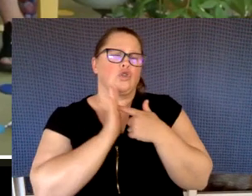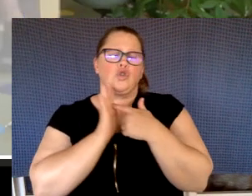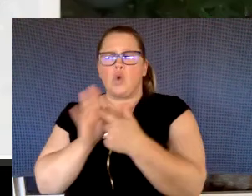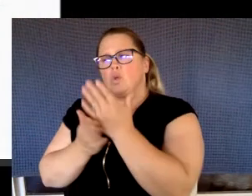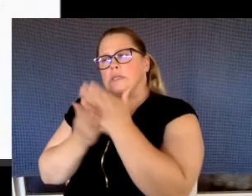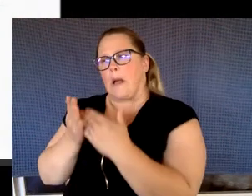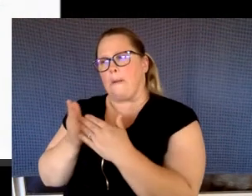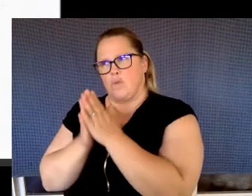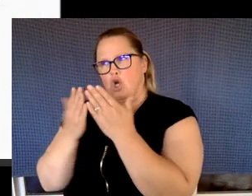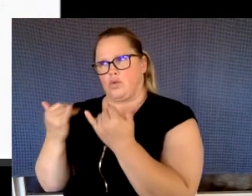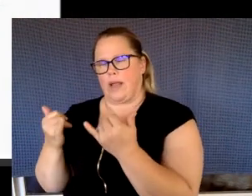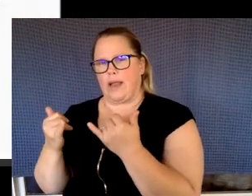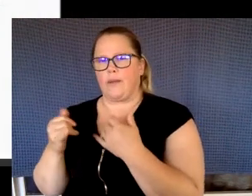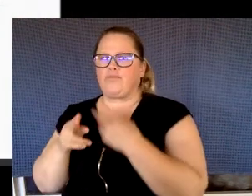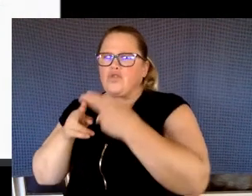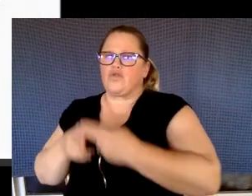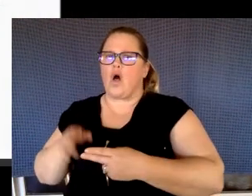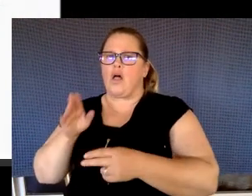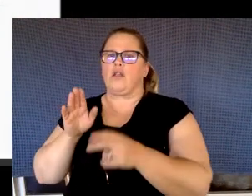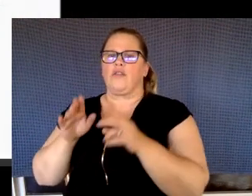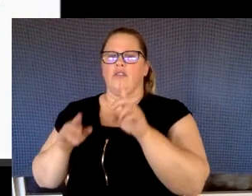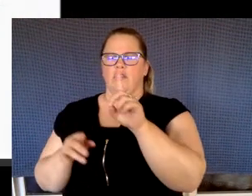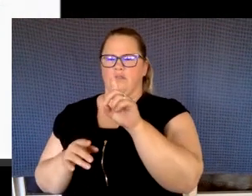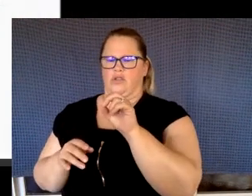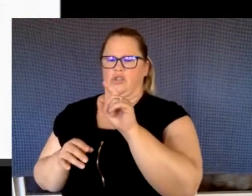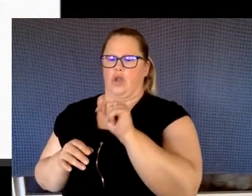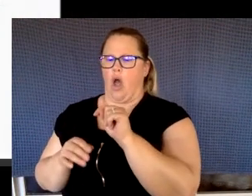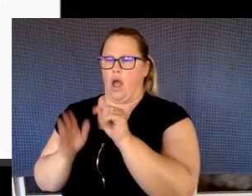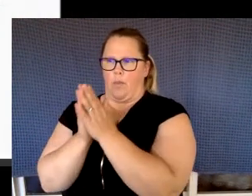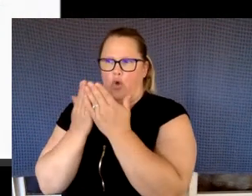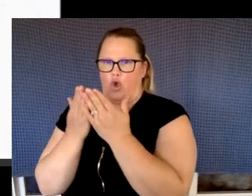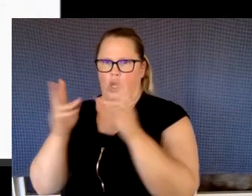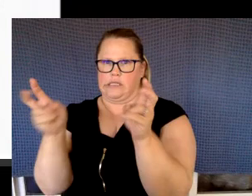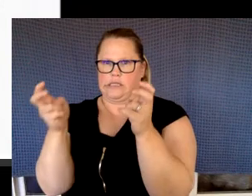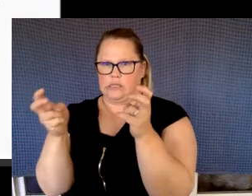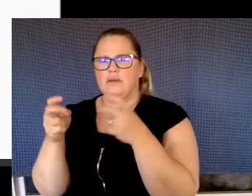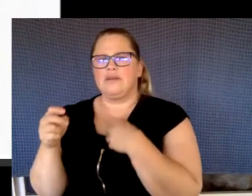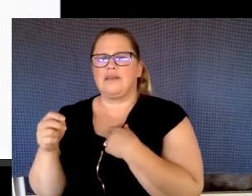This is The Dot Book. And it's very popular and it shows another use